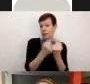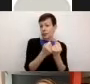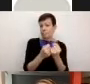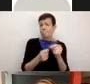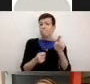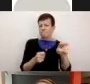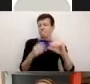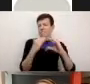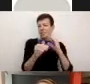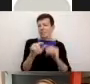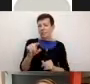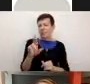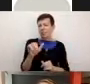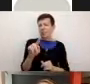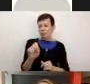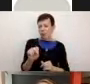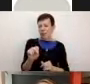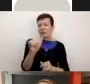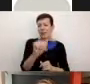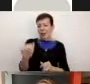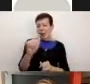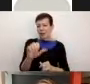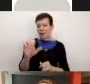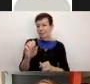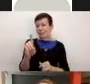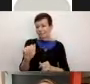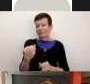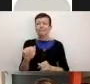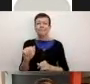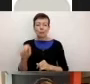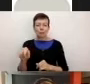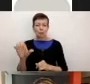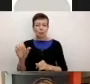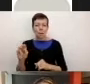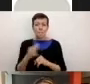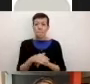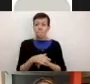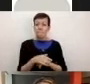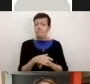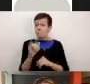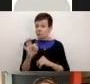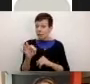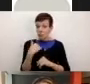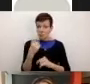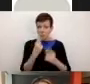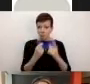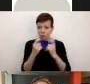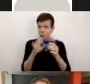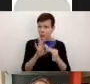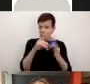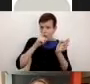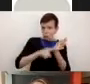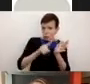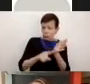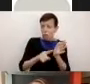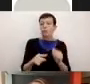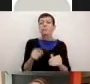Any questions about our research and impact work can be sent to impact@calgaryartsdevelopment.com.